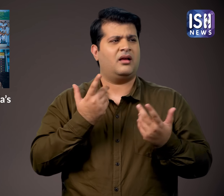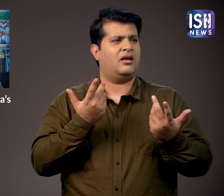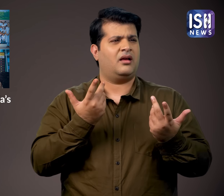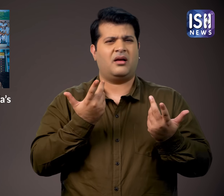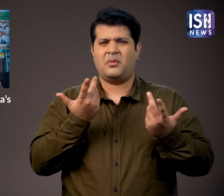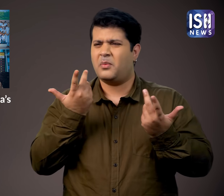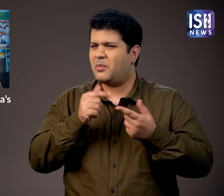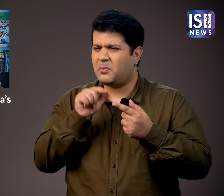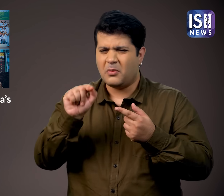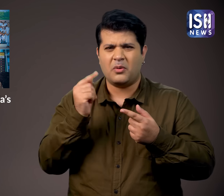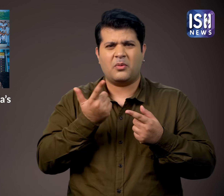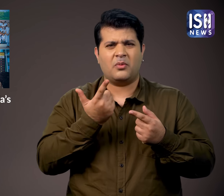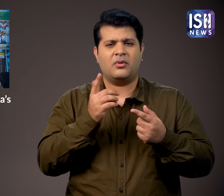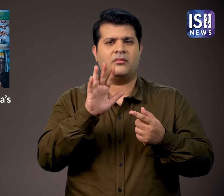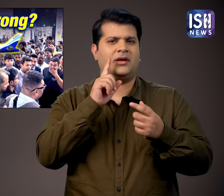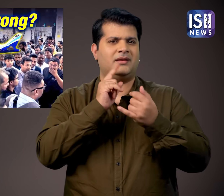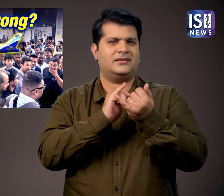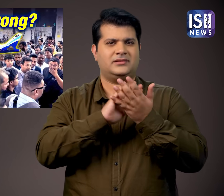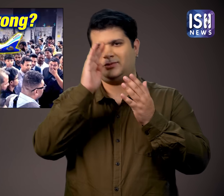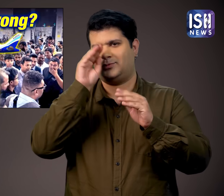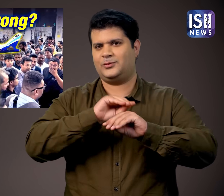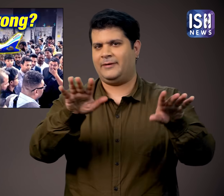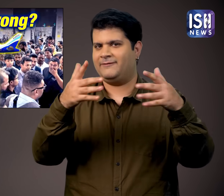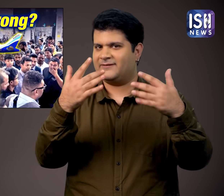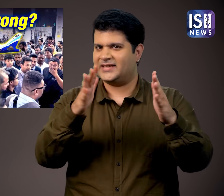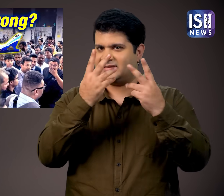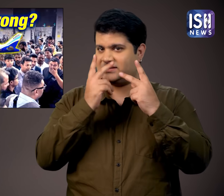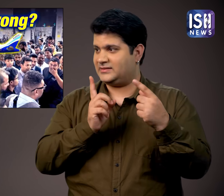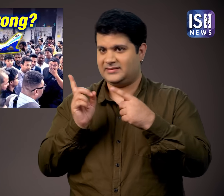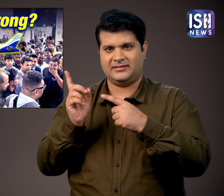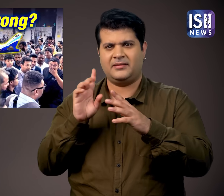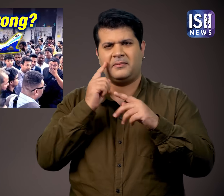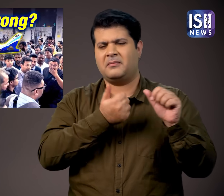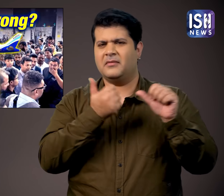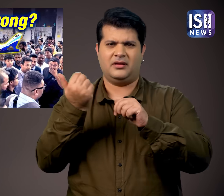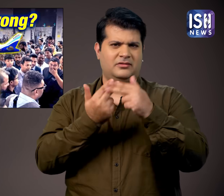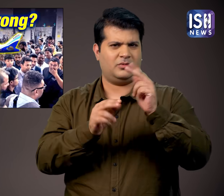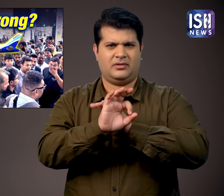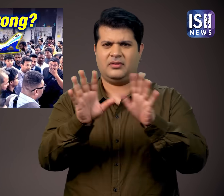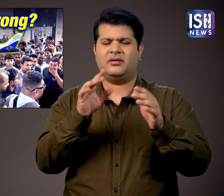ISH had already shared what really happened. Watch it; if you missed.